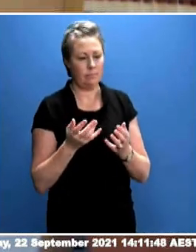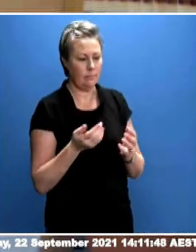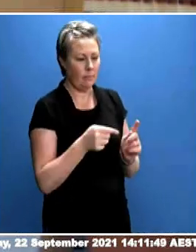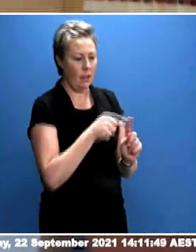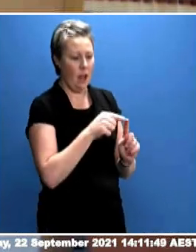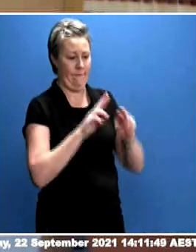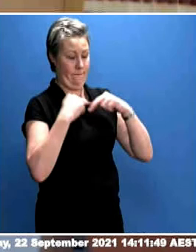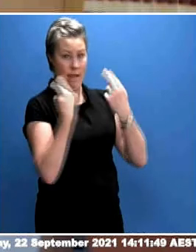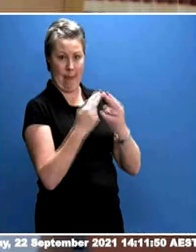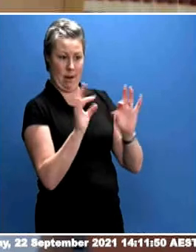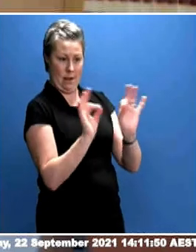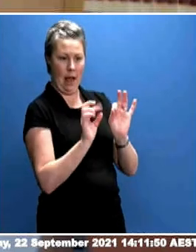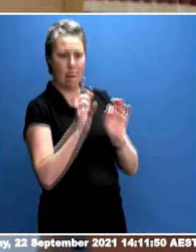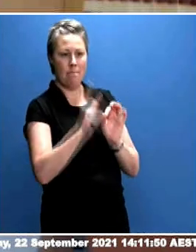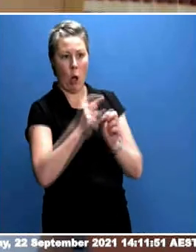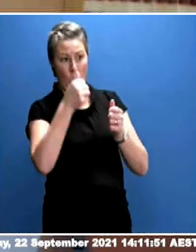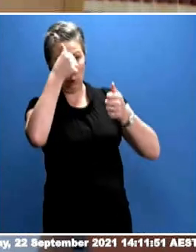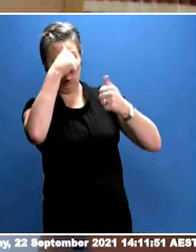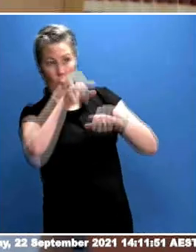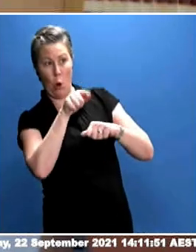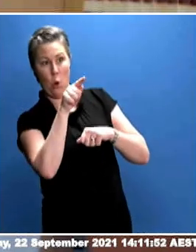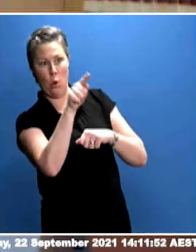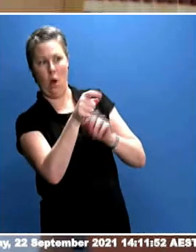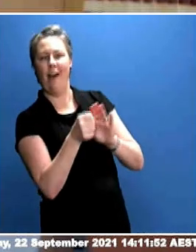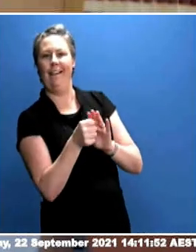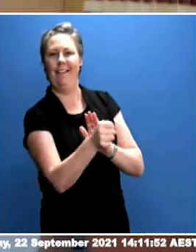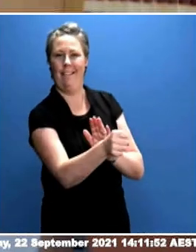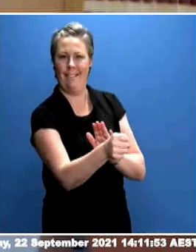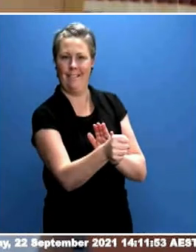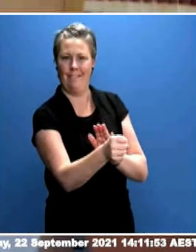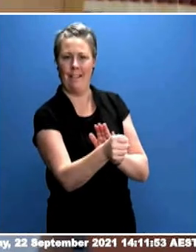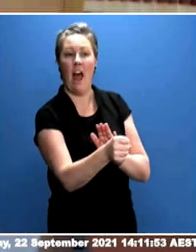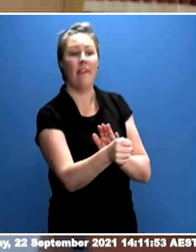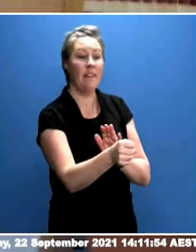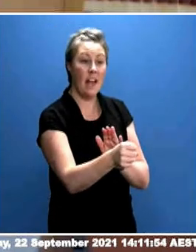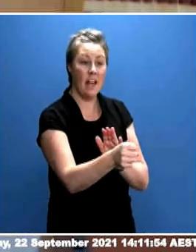significant other carers, and then we have foster carers who would not be known to a child.